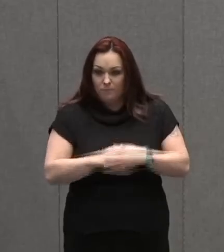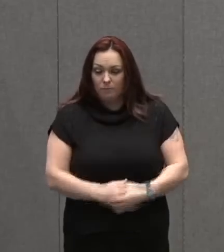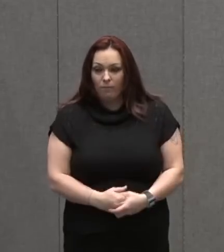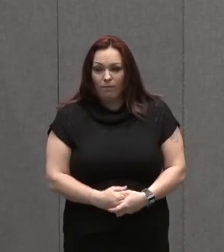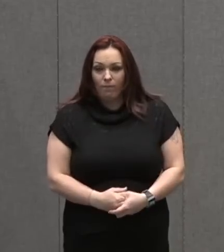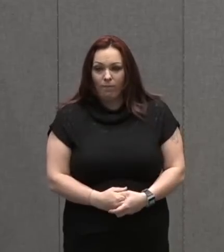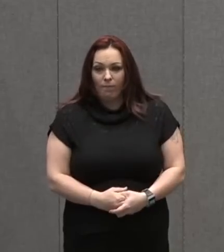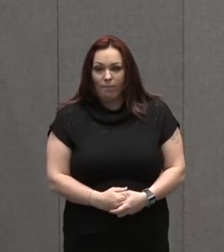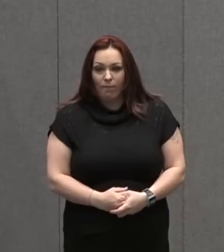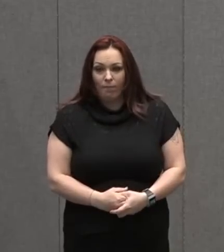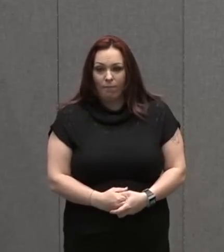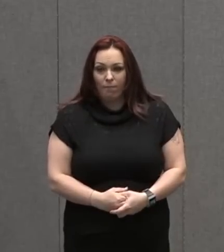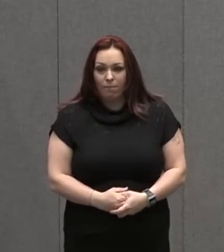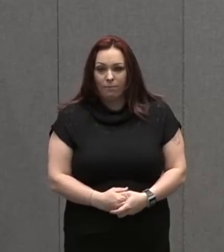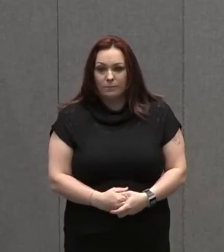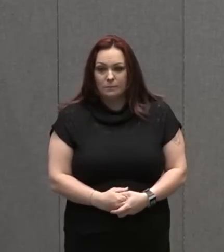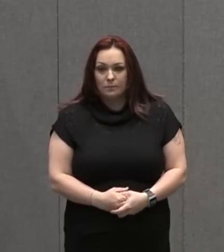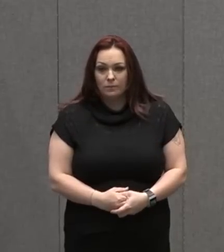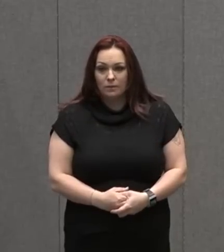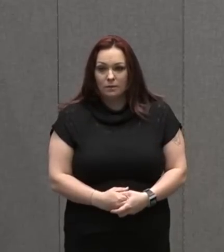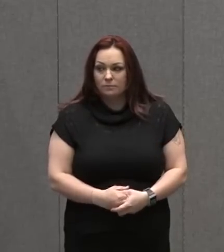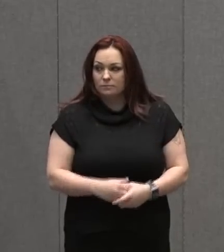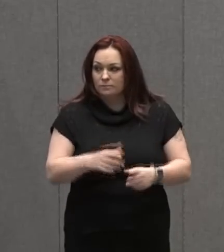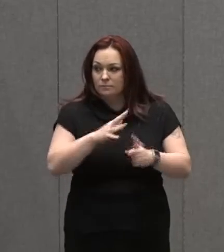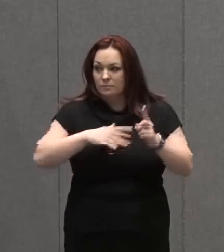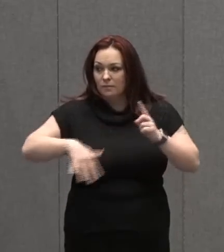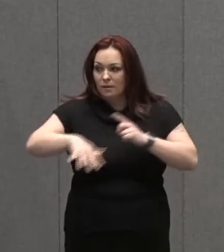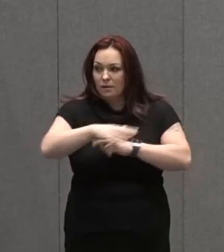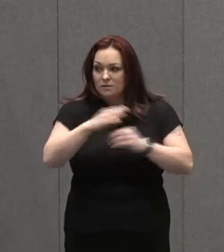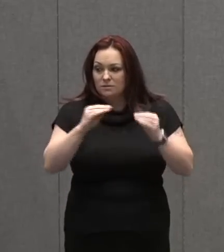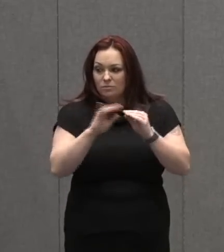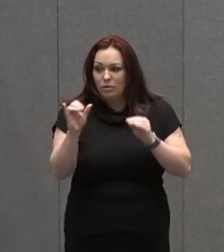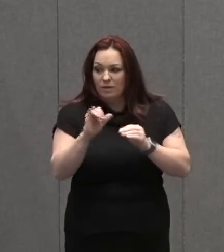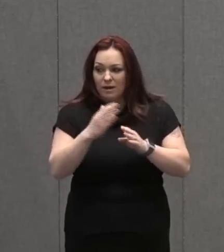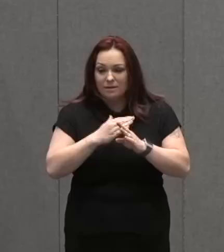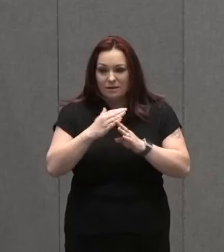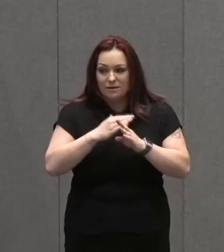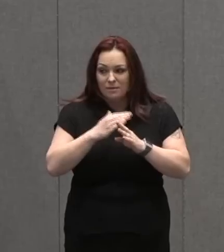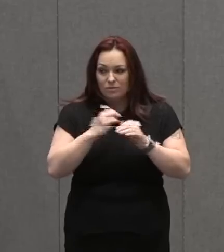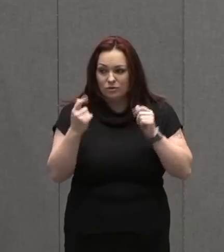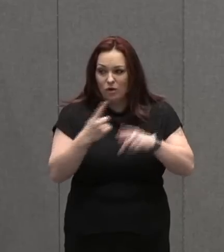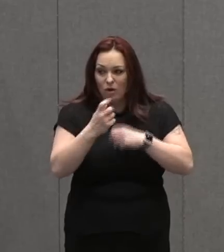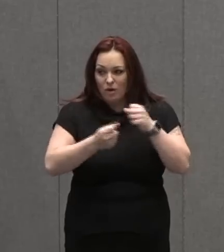And a climate is more like the temperature almost all year around.